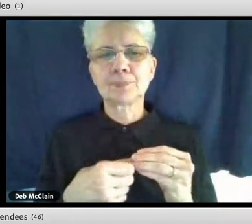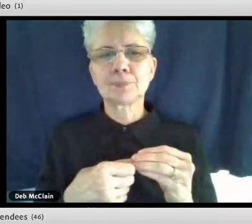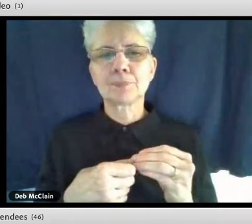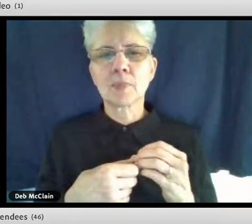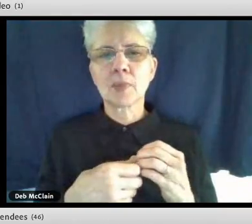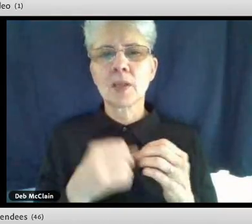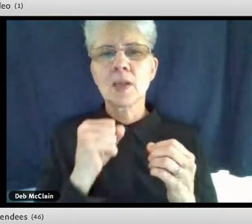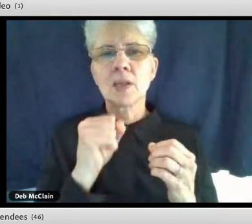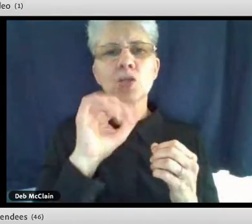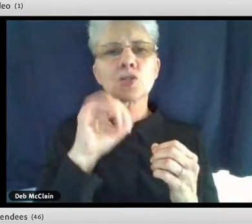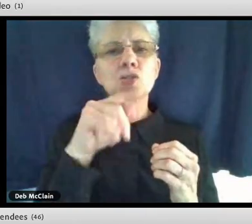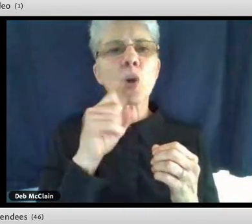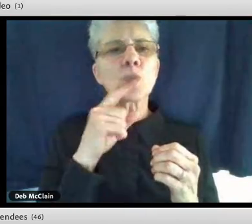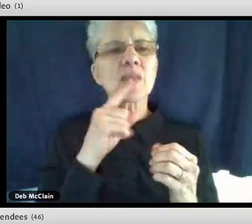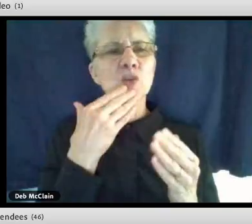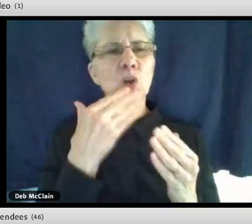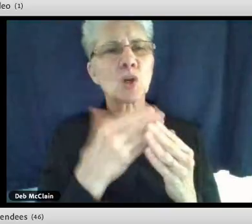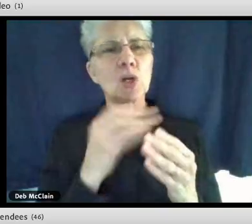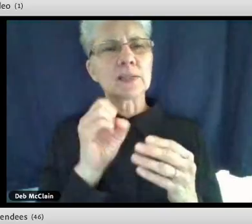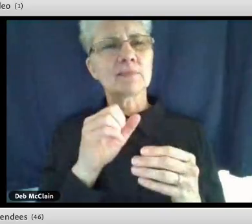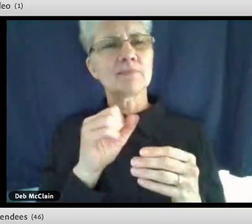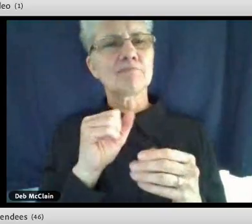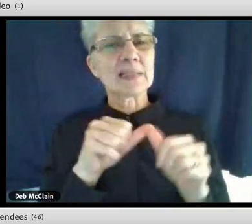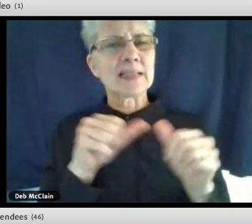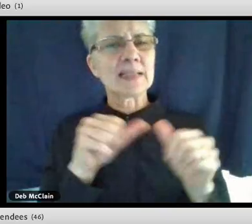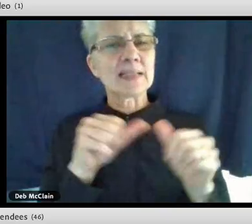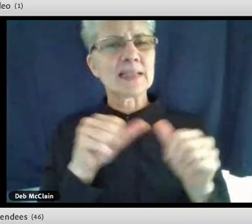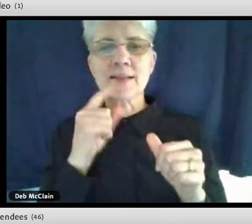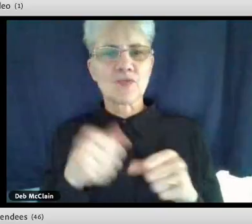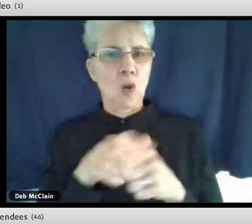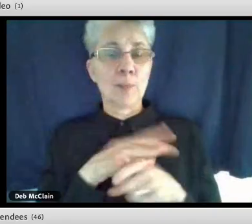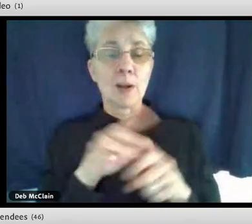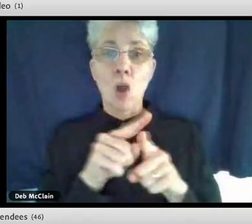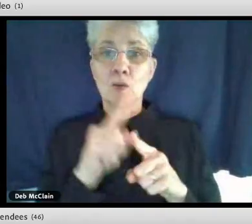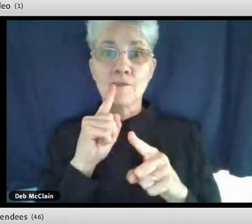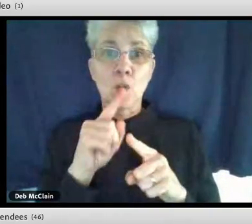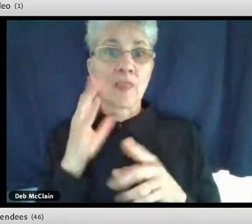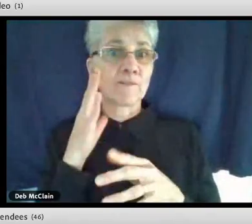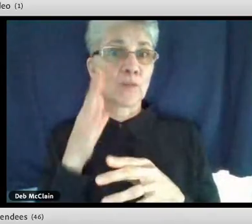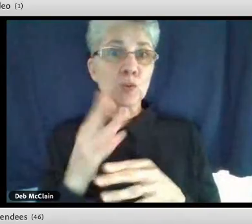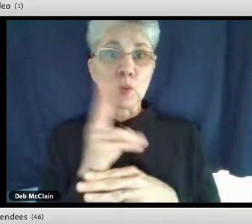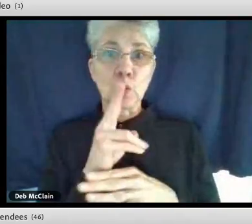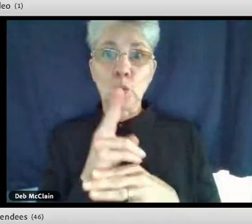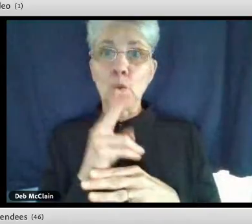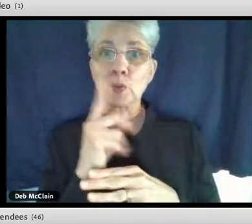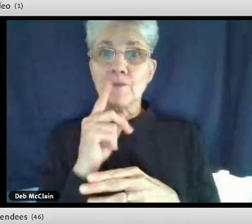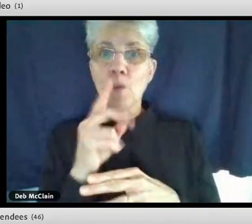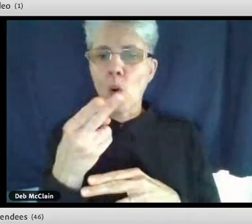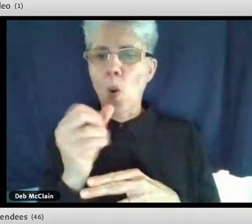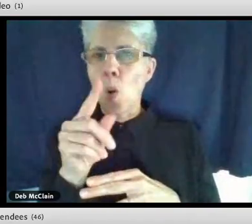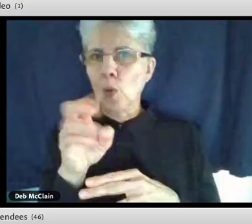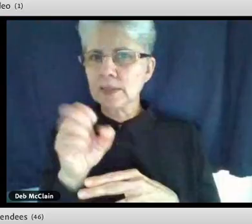that are good not just for COVID but also for the future when you're looking at hoaxes and misleading information.